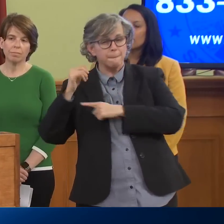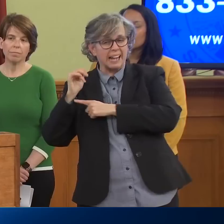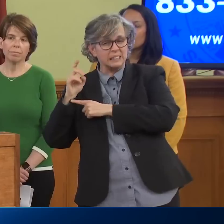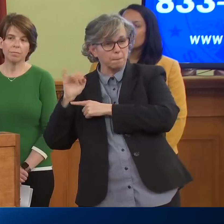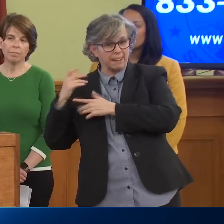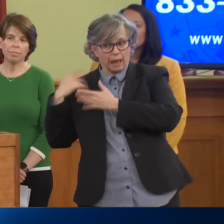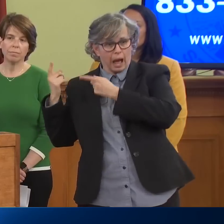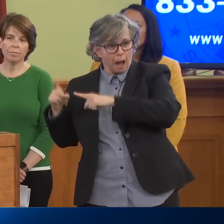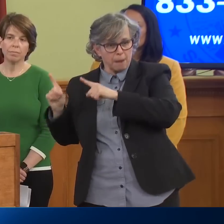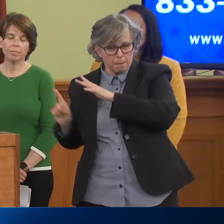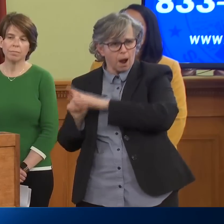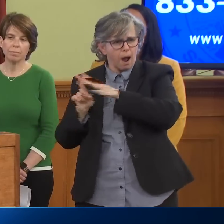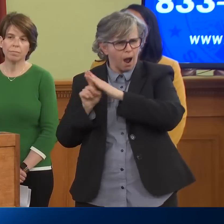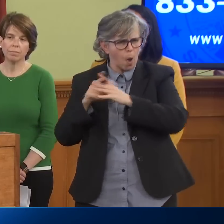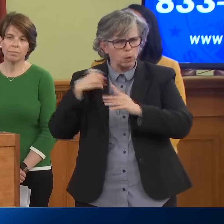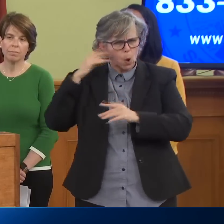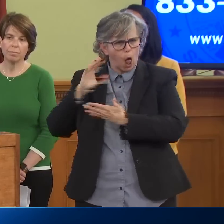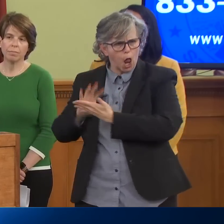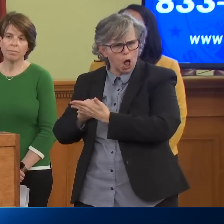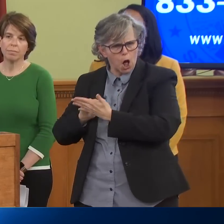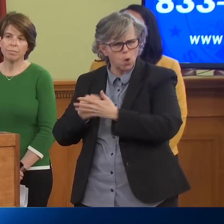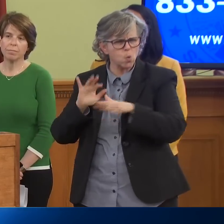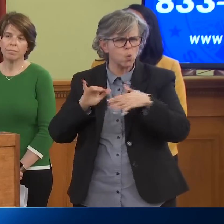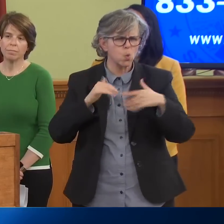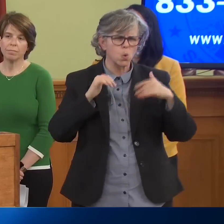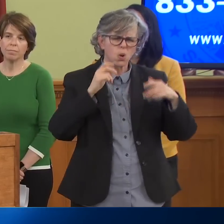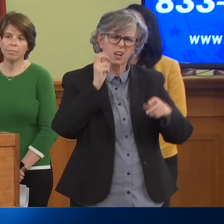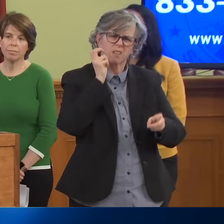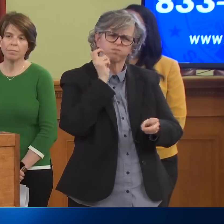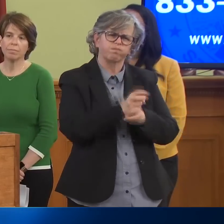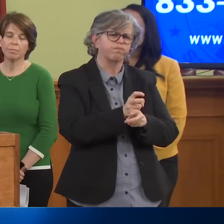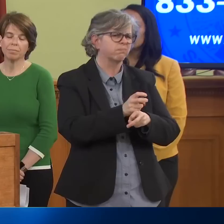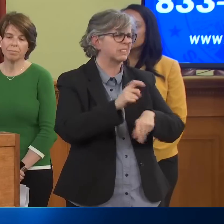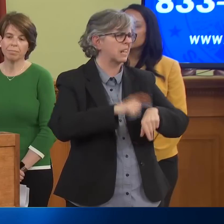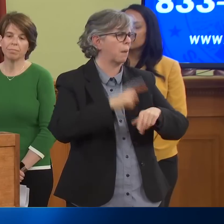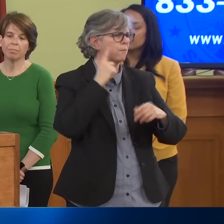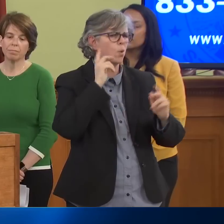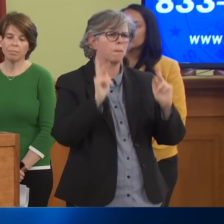AND THE PROFESSIONALS KNOW FROM LOOKING AT THE PAST PANDEMICS